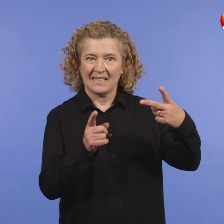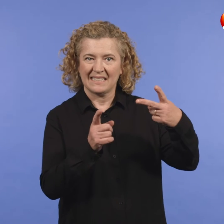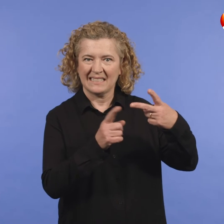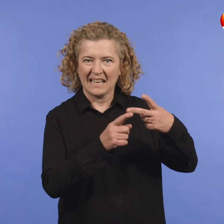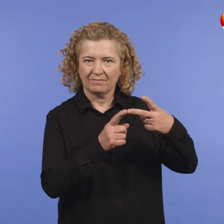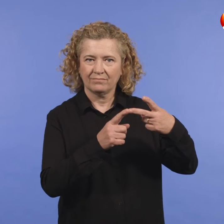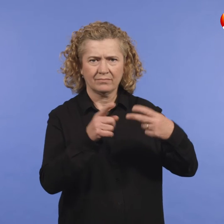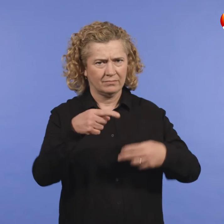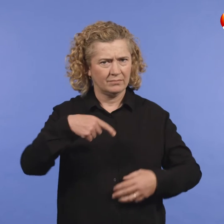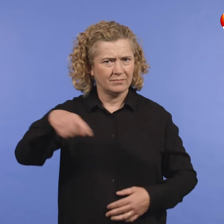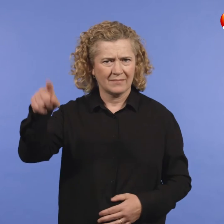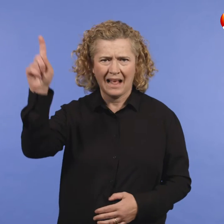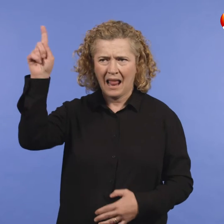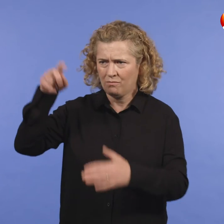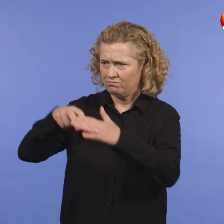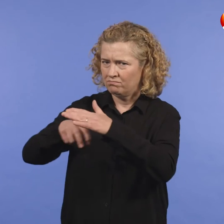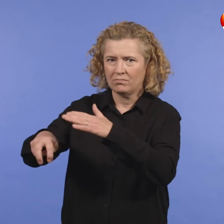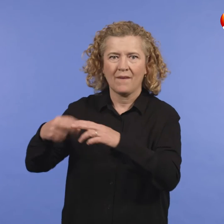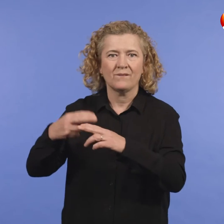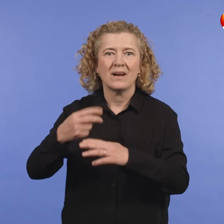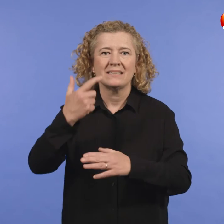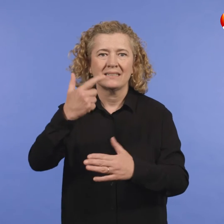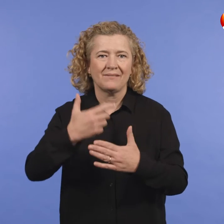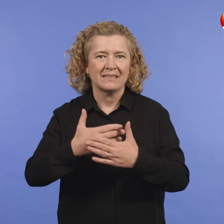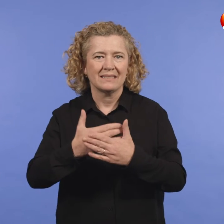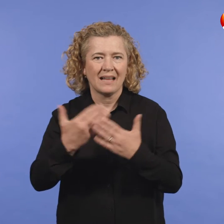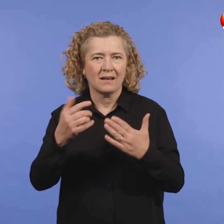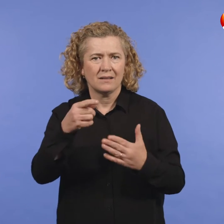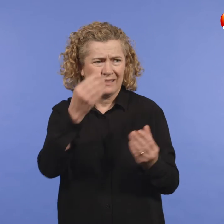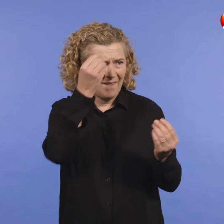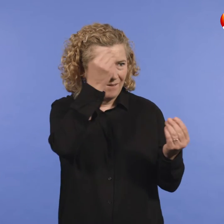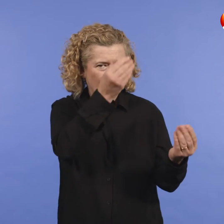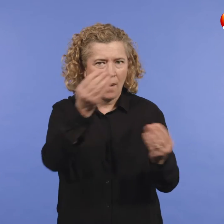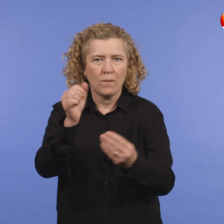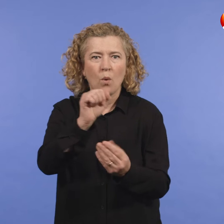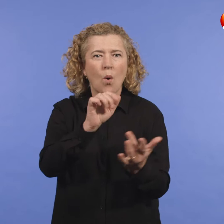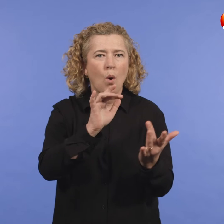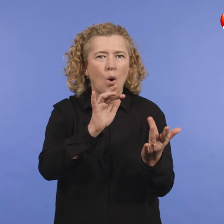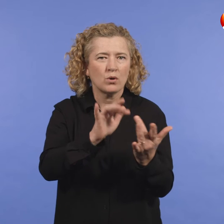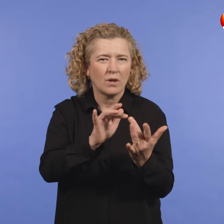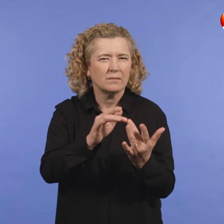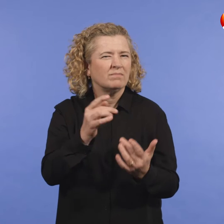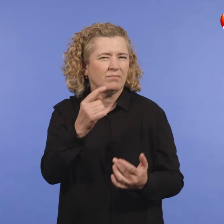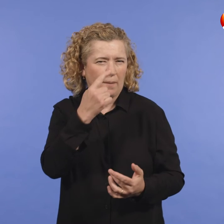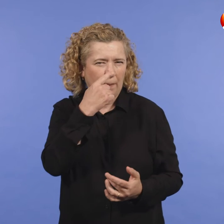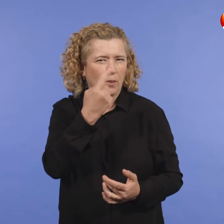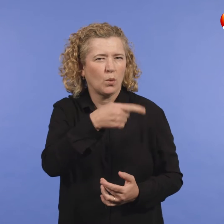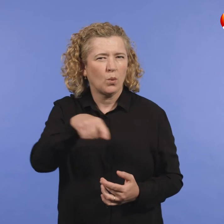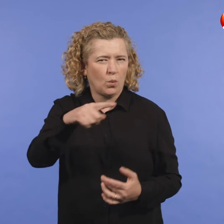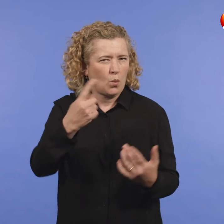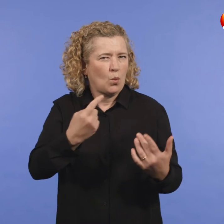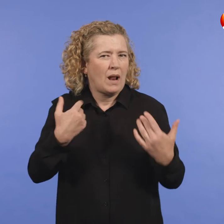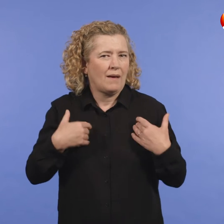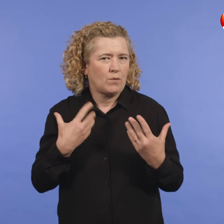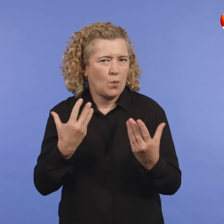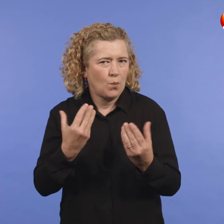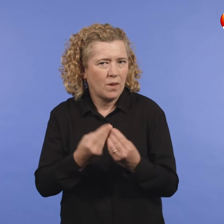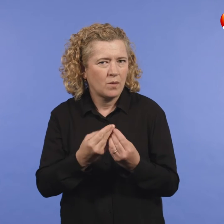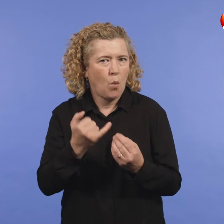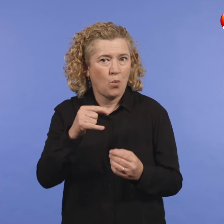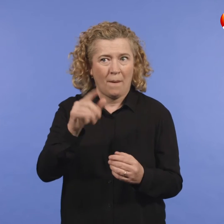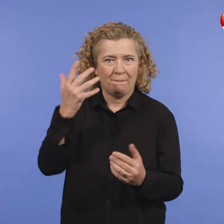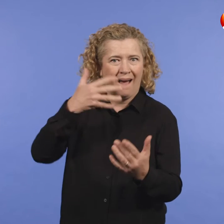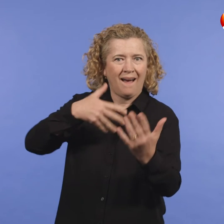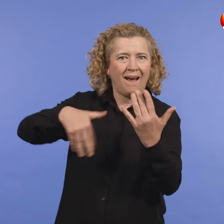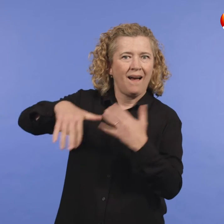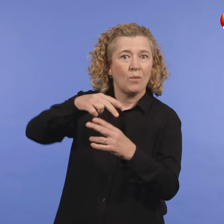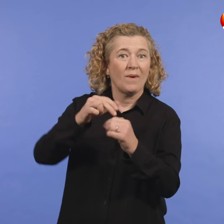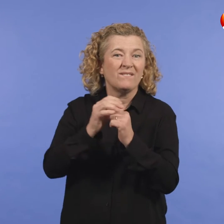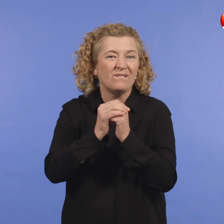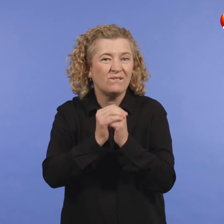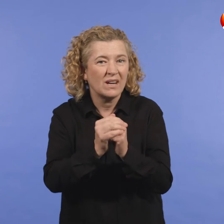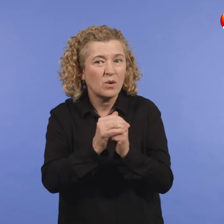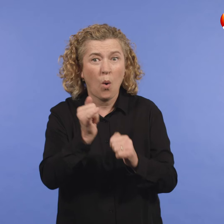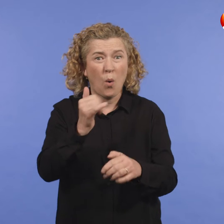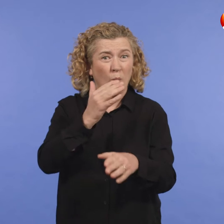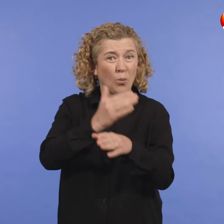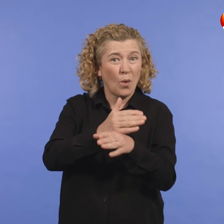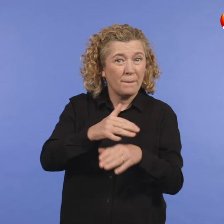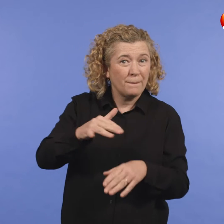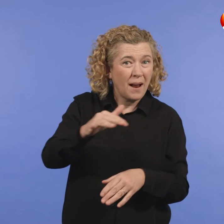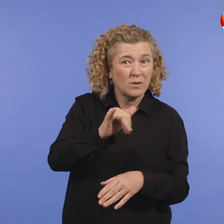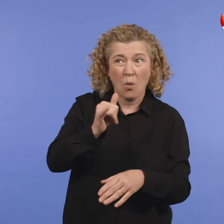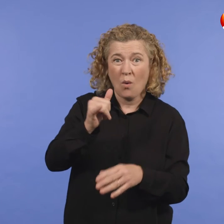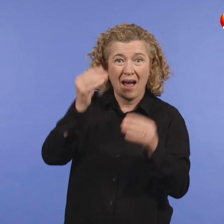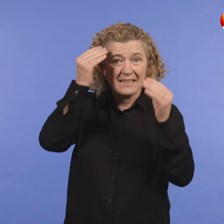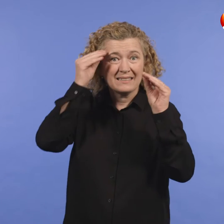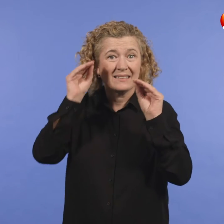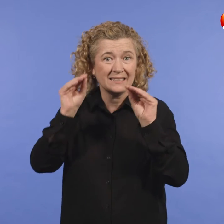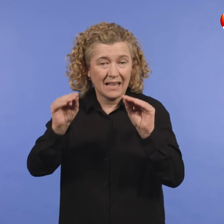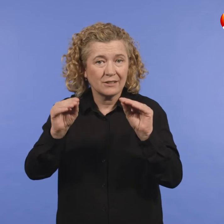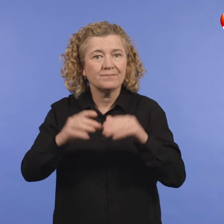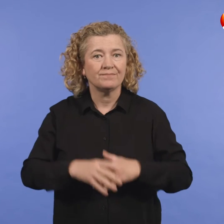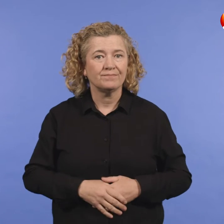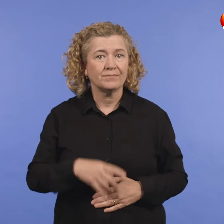Step 2: immediately isolate for 7 days and inform your contacts. This might include friends, family, or colleagues.